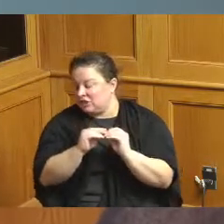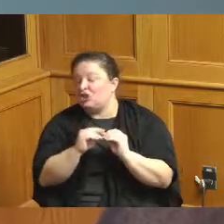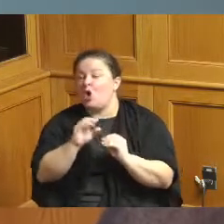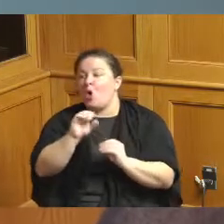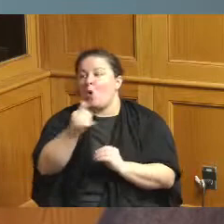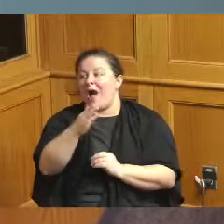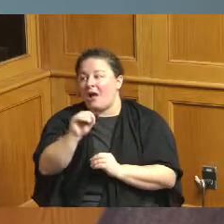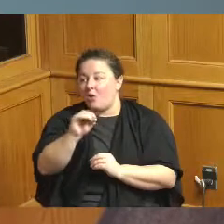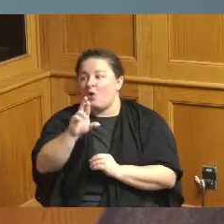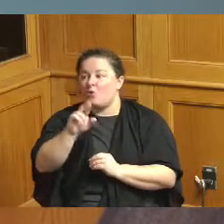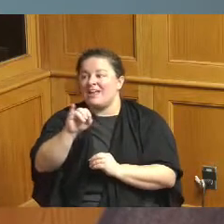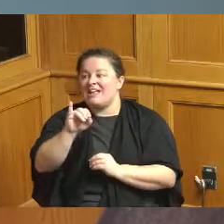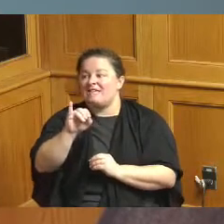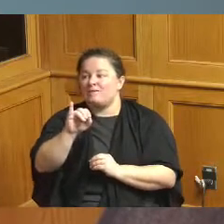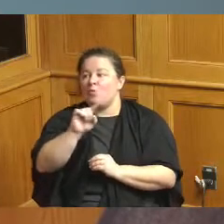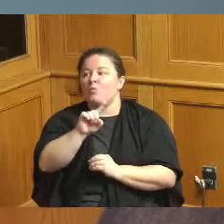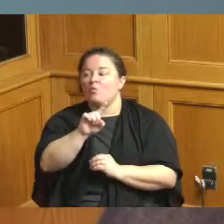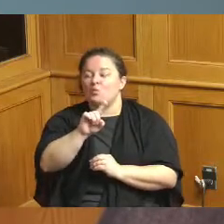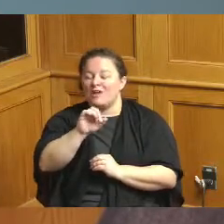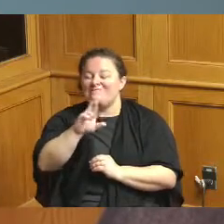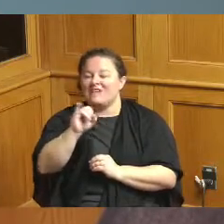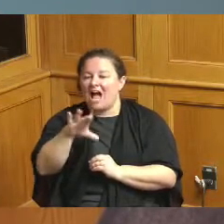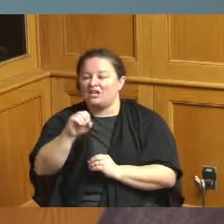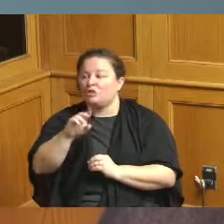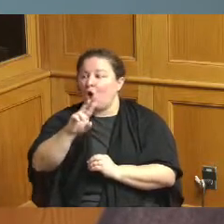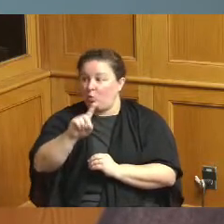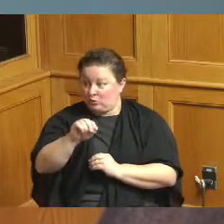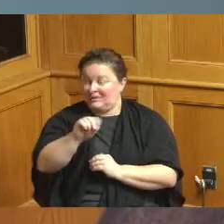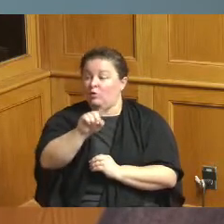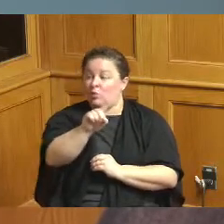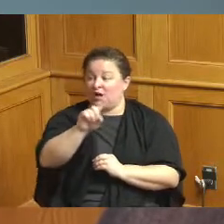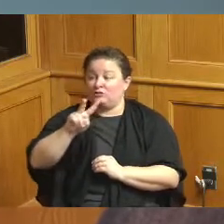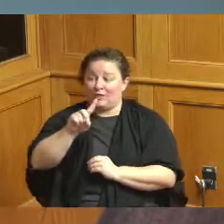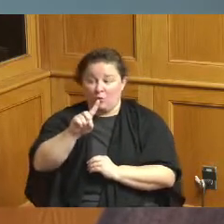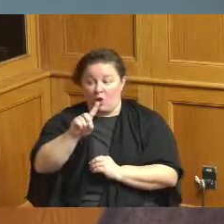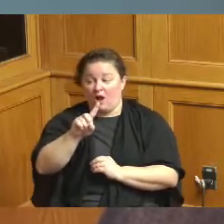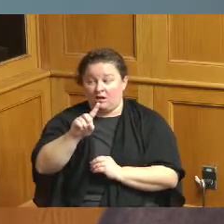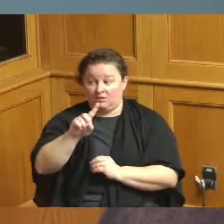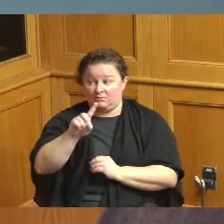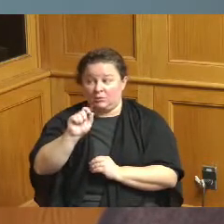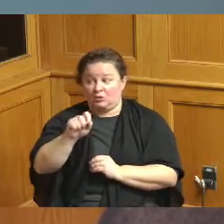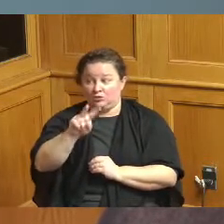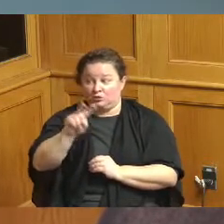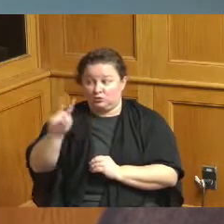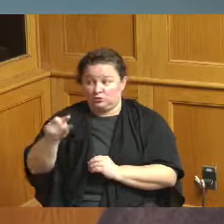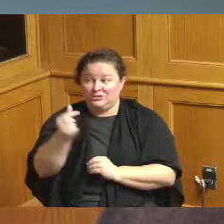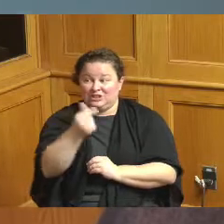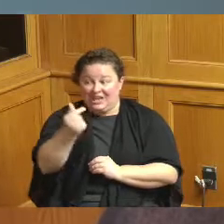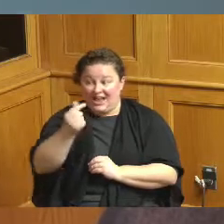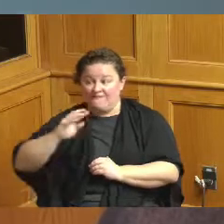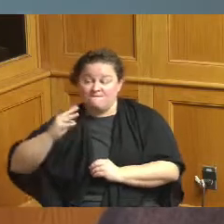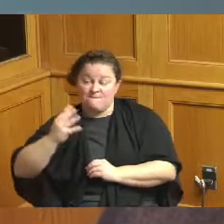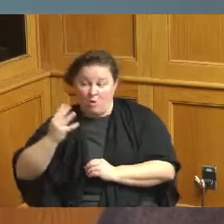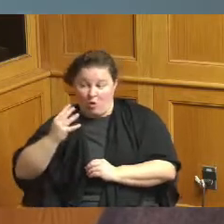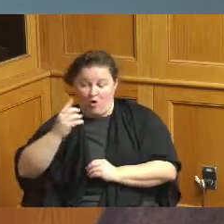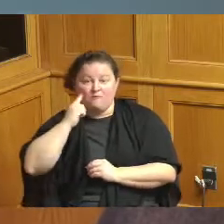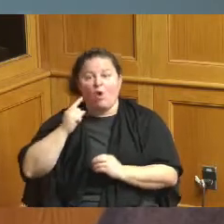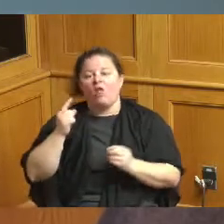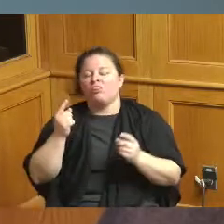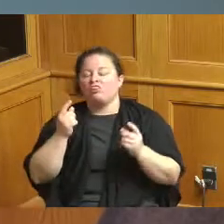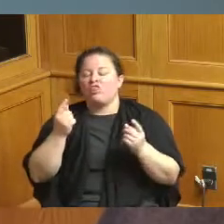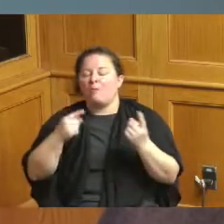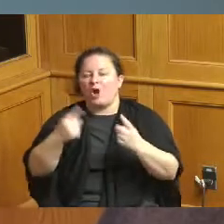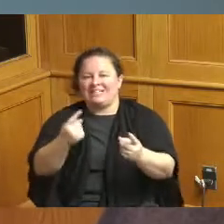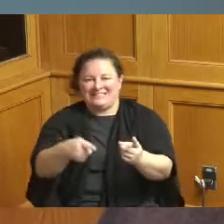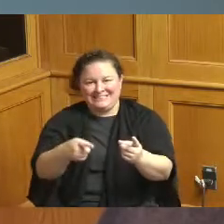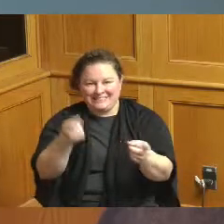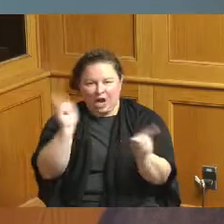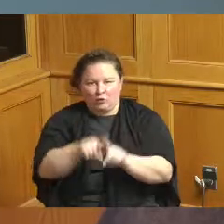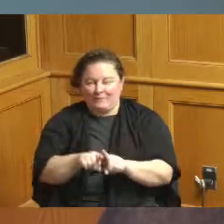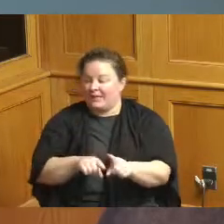section 121.22 g4 to discuss collective bargaining agreement and item four executive session pursuant